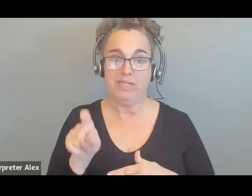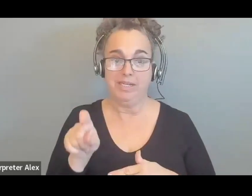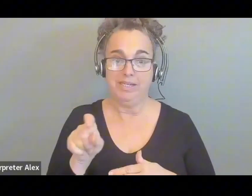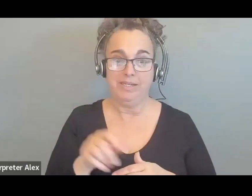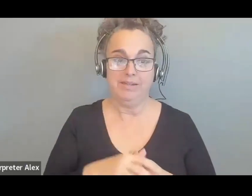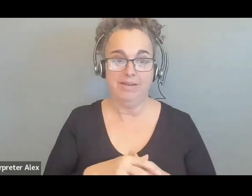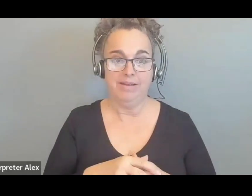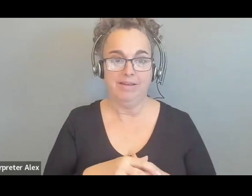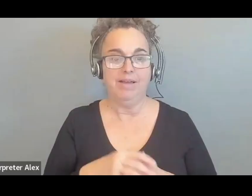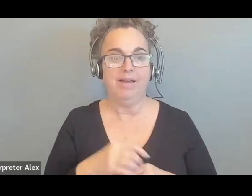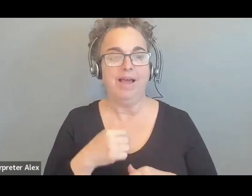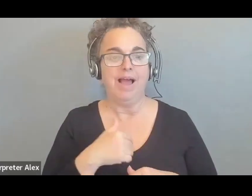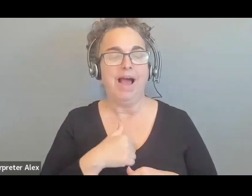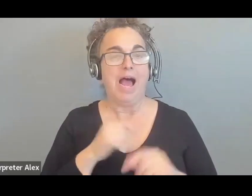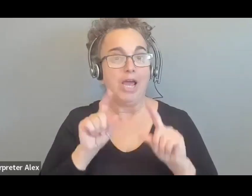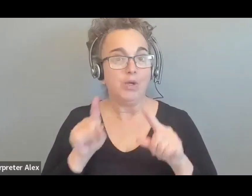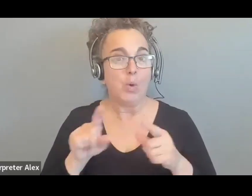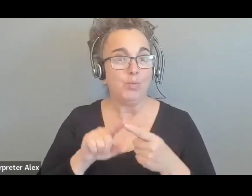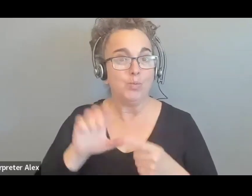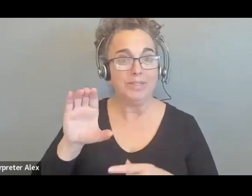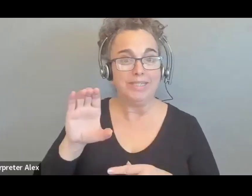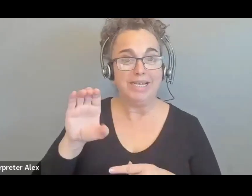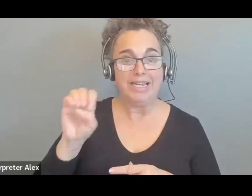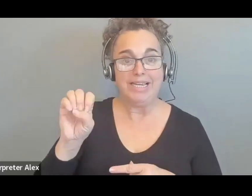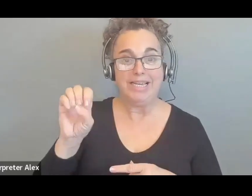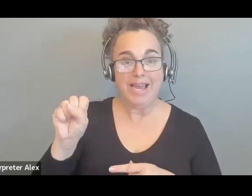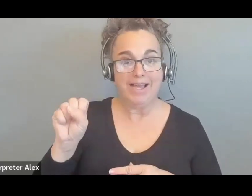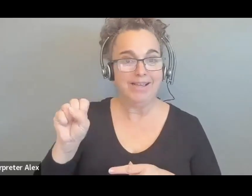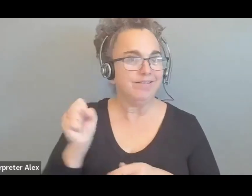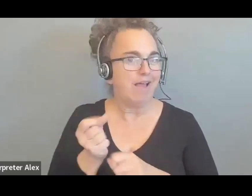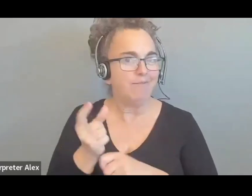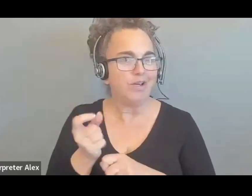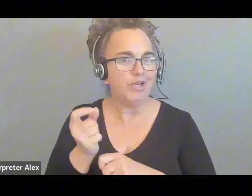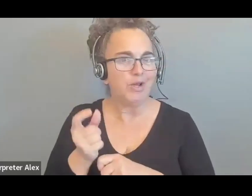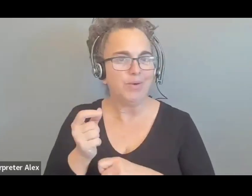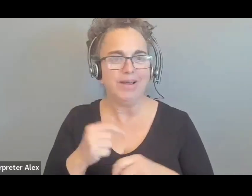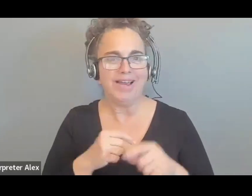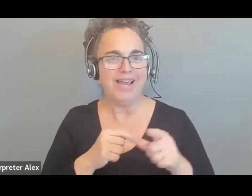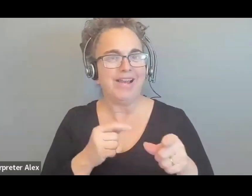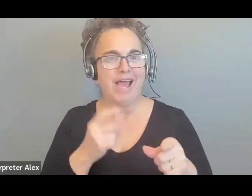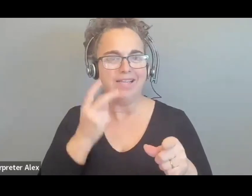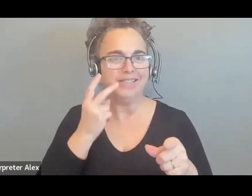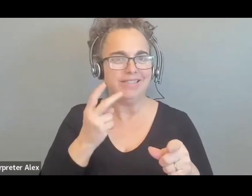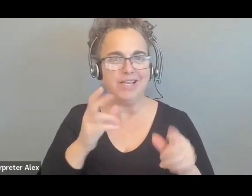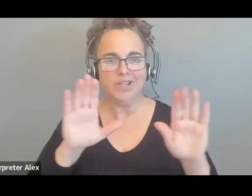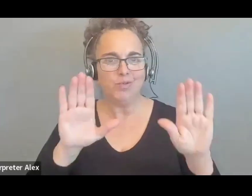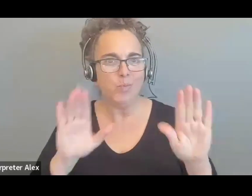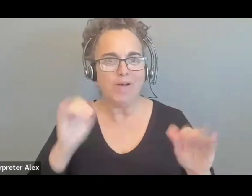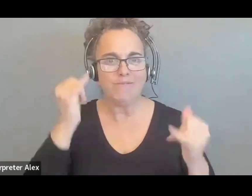I go to CES every year whenever I see Eureka Park and I see these wonderful ideas,